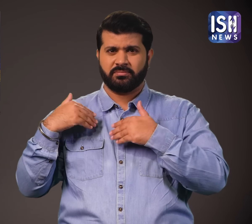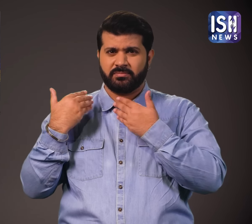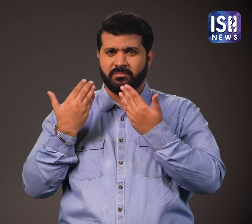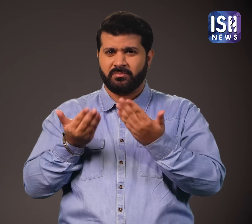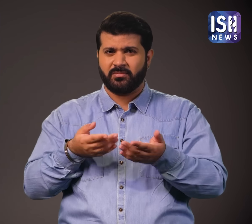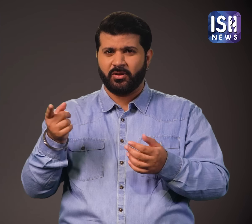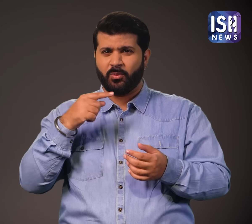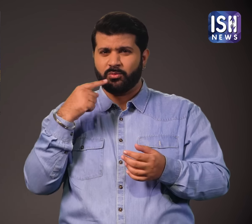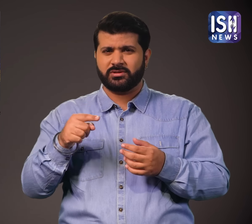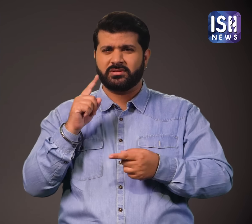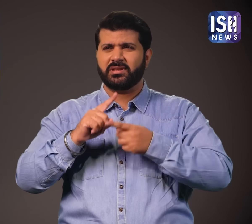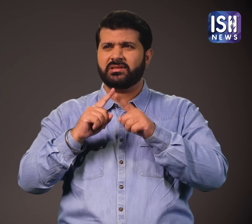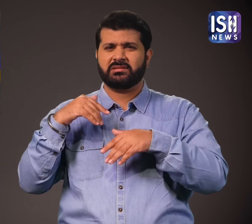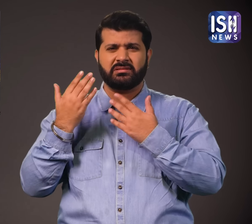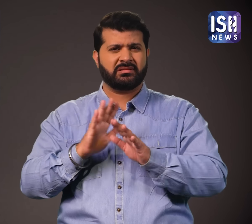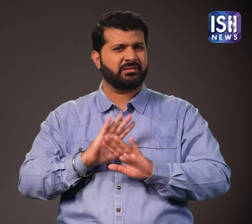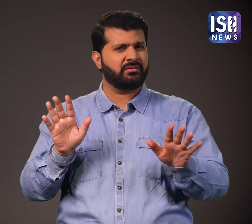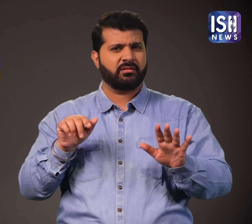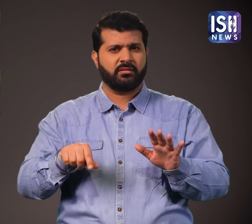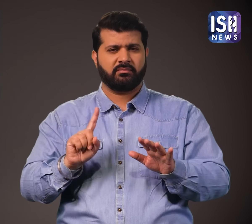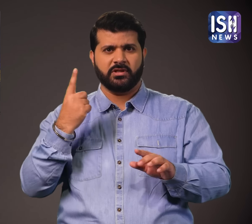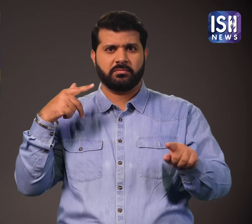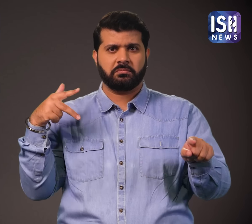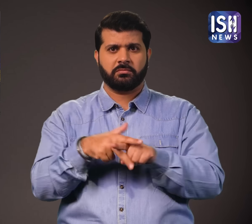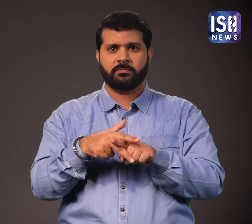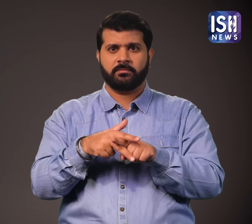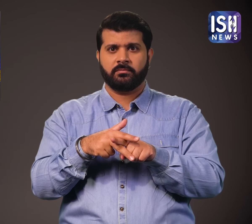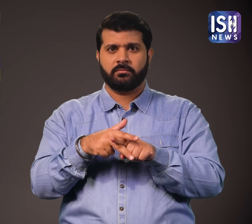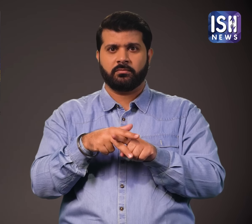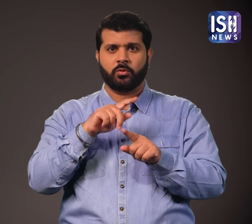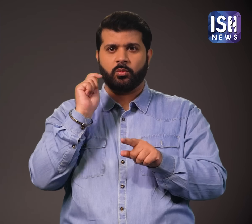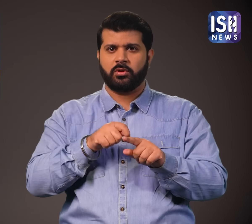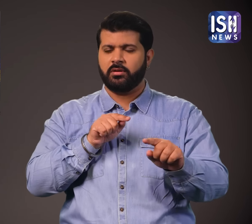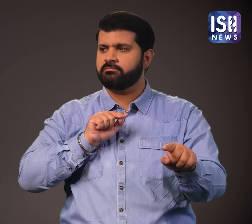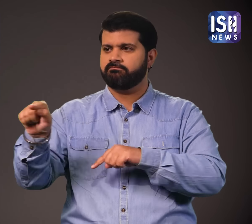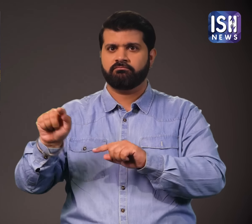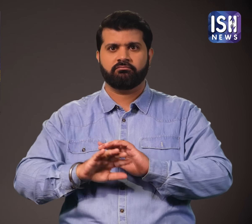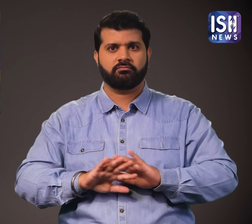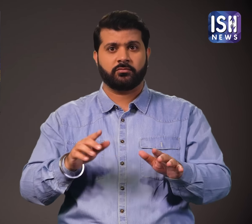It is being called the worst oil disruption in Russia’s history, caused by Ukraine’s attacks.